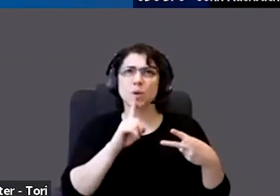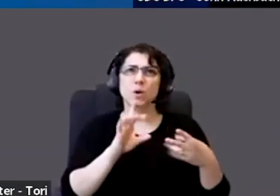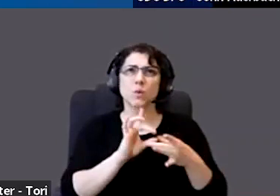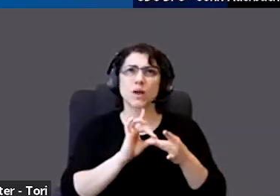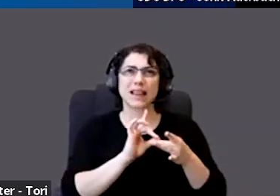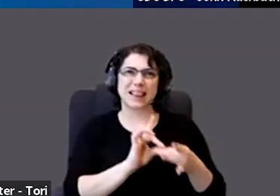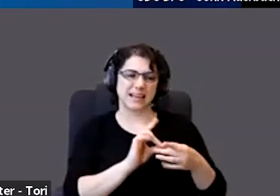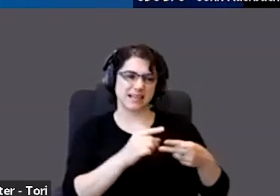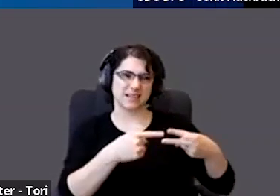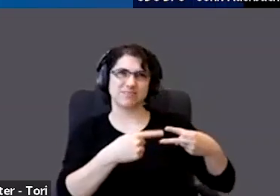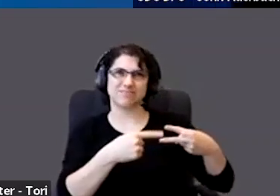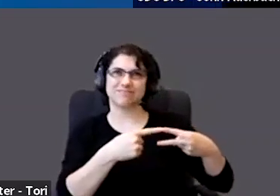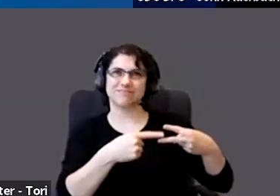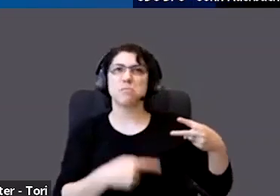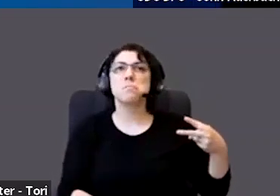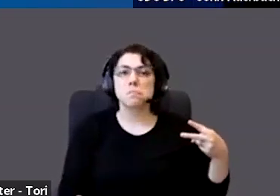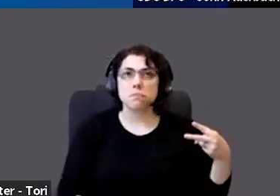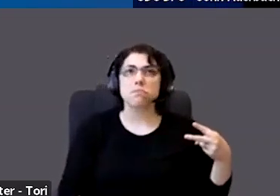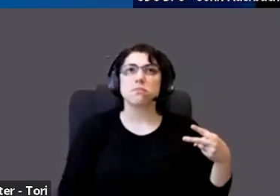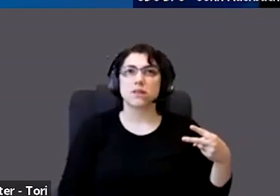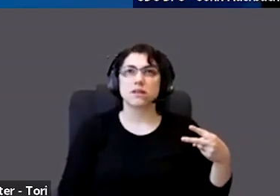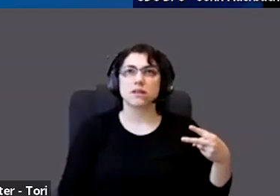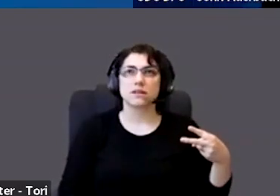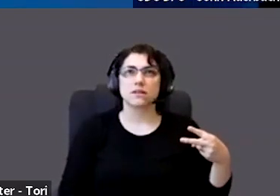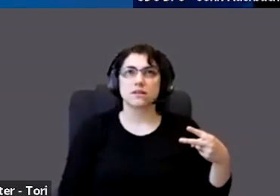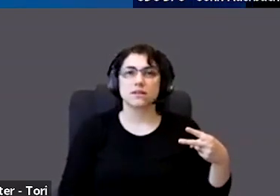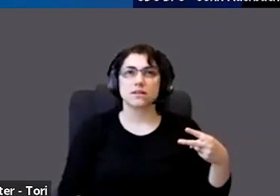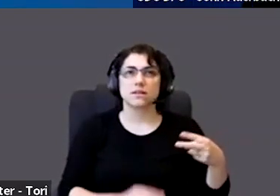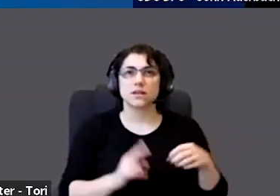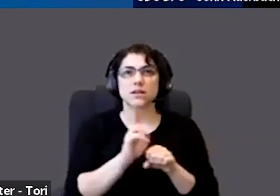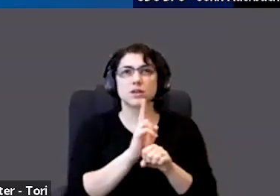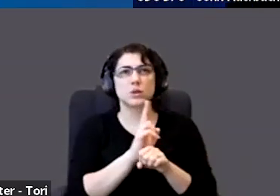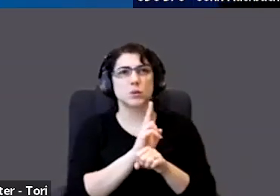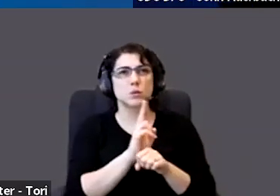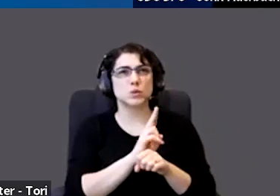And one is concerning the use of these electronic medical records